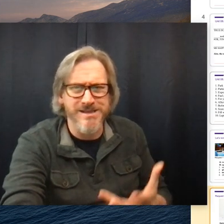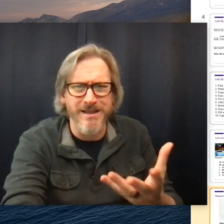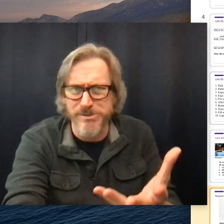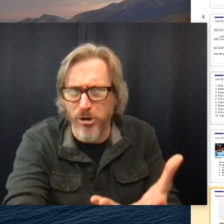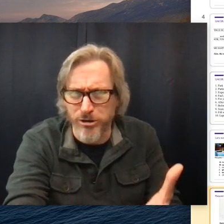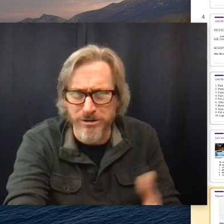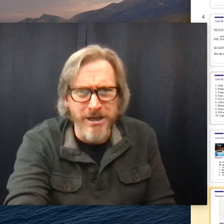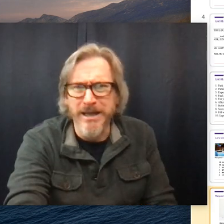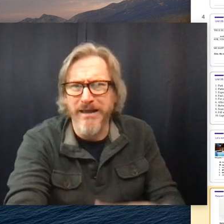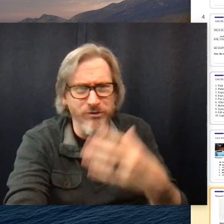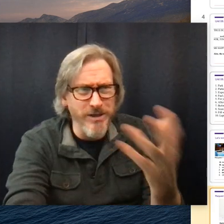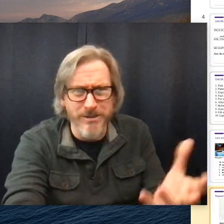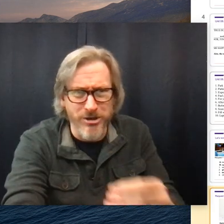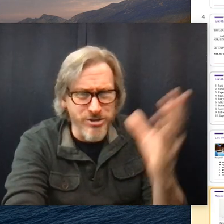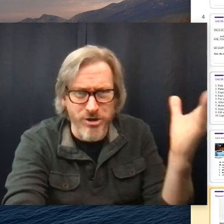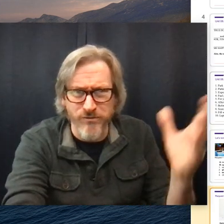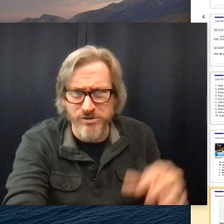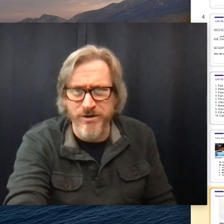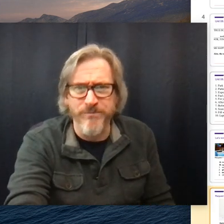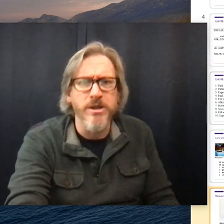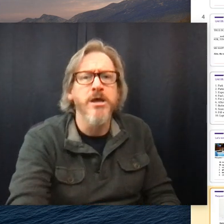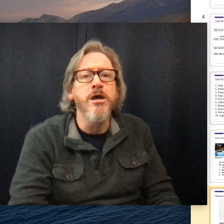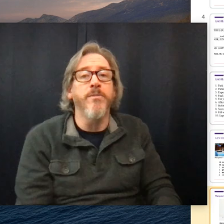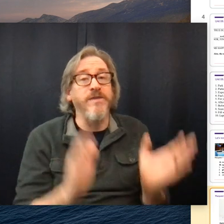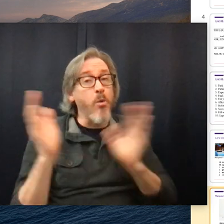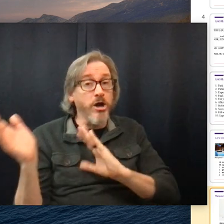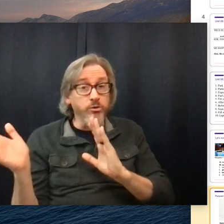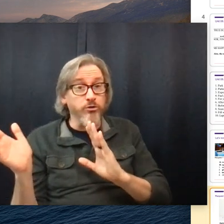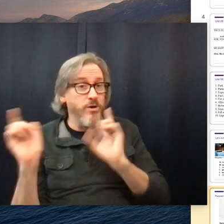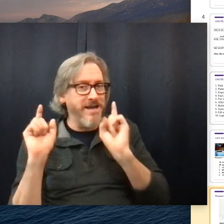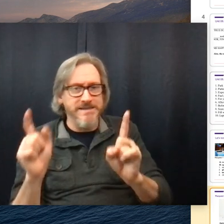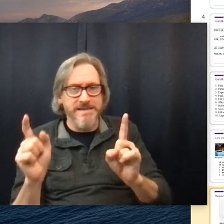slightly smaller if you need them larger to go full screen but they walk you through exactly